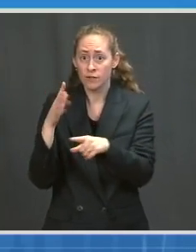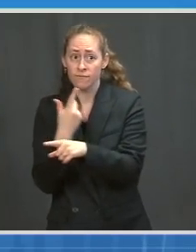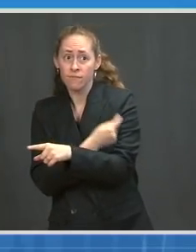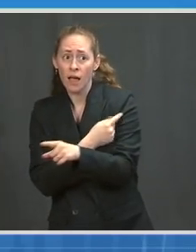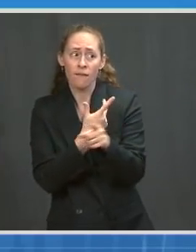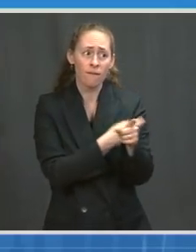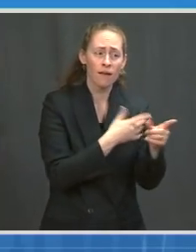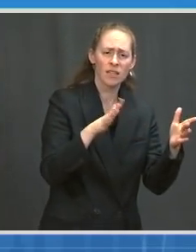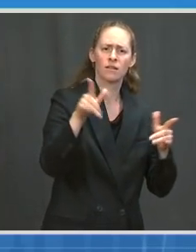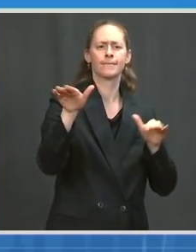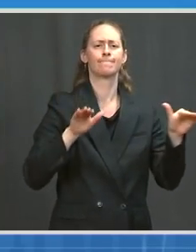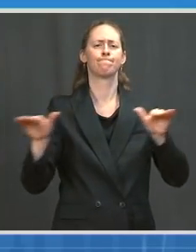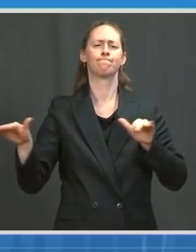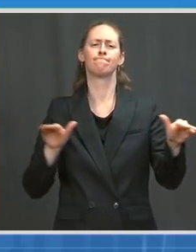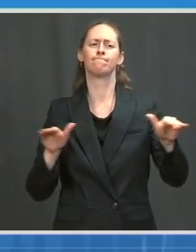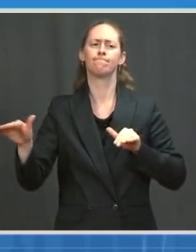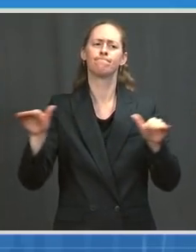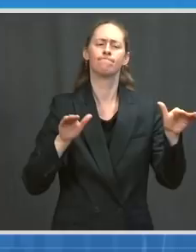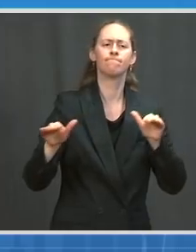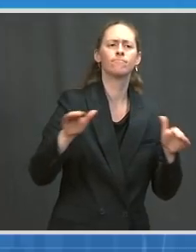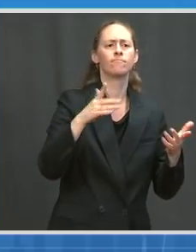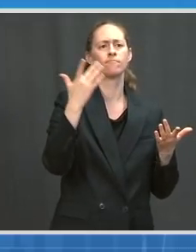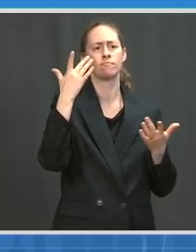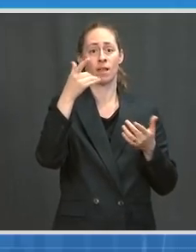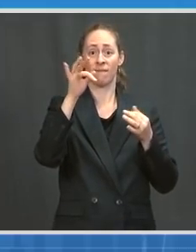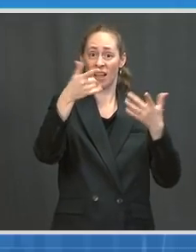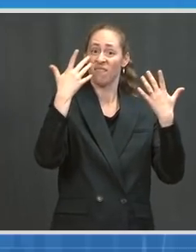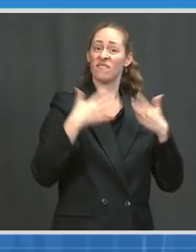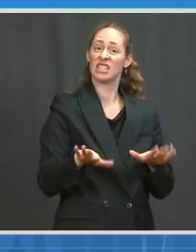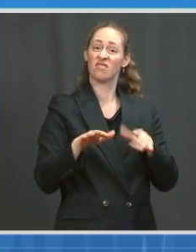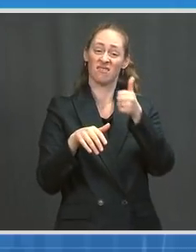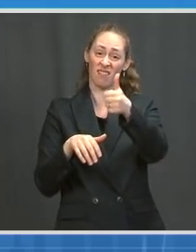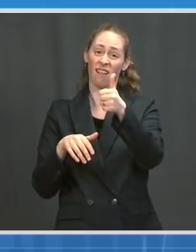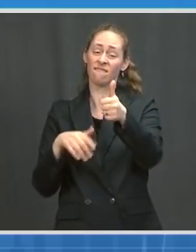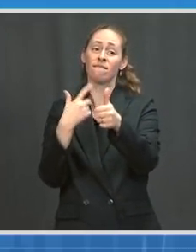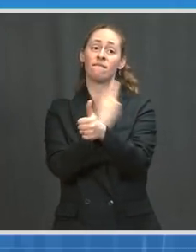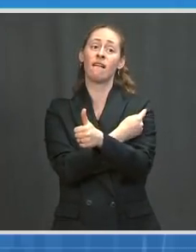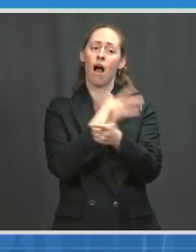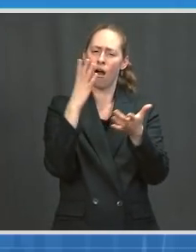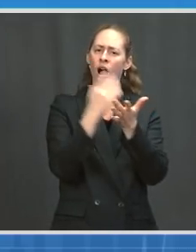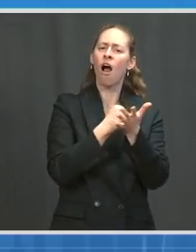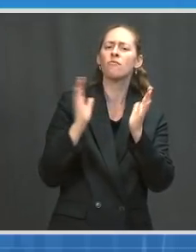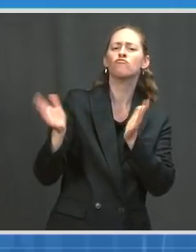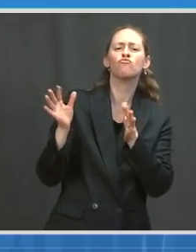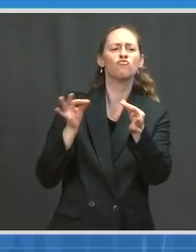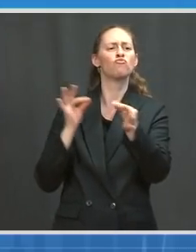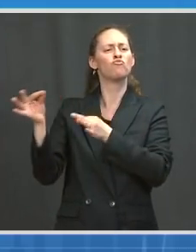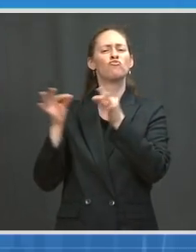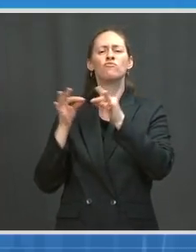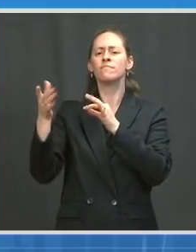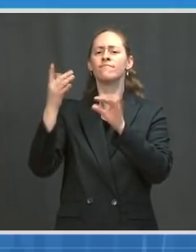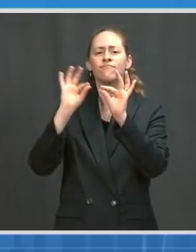People want to know what your experience was like. So please, talk with your friends, family, neighbors, and community.